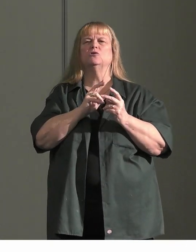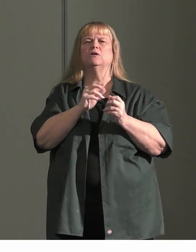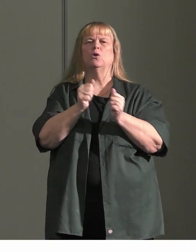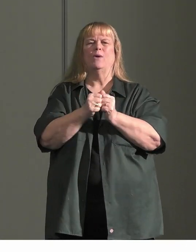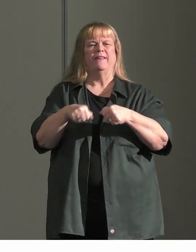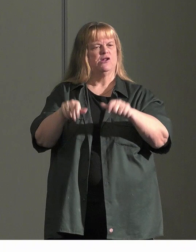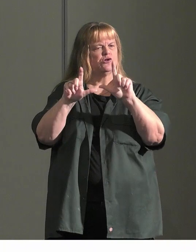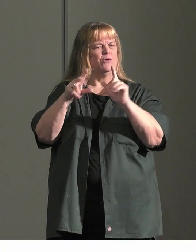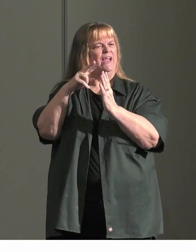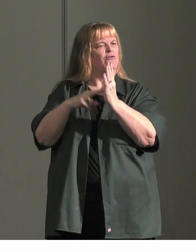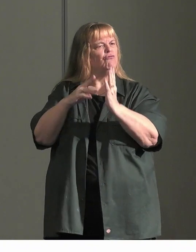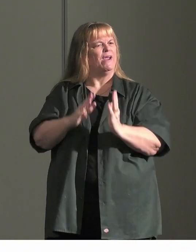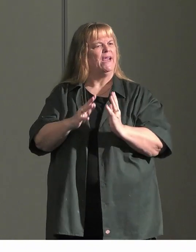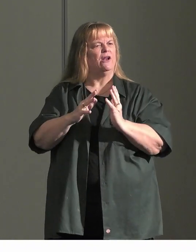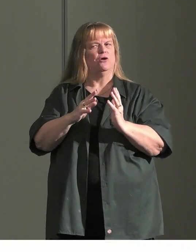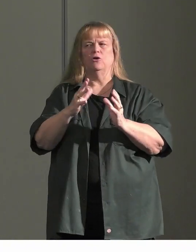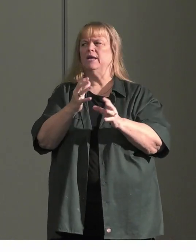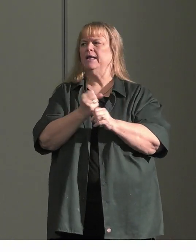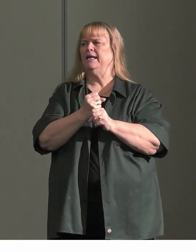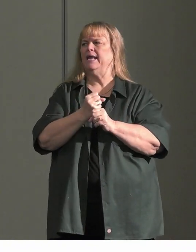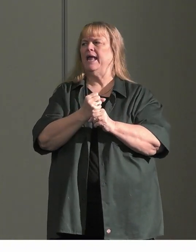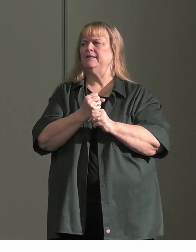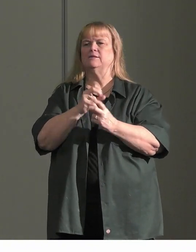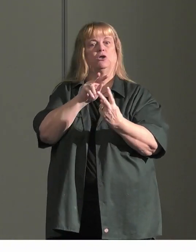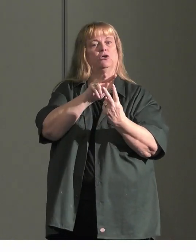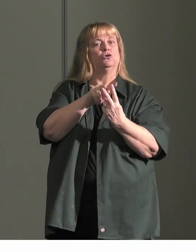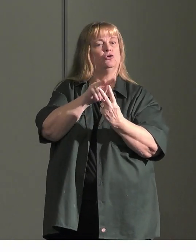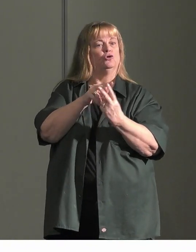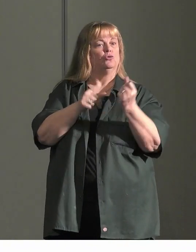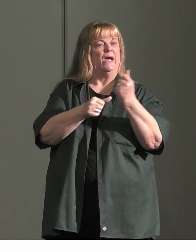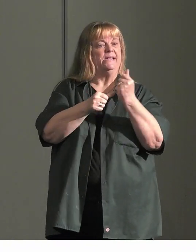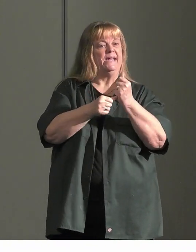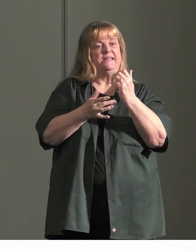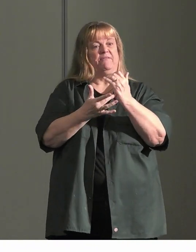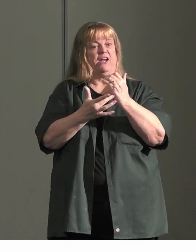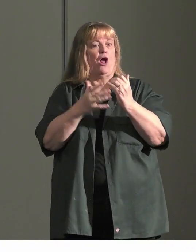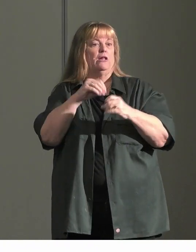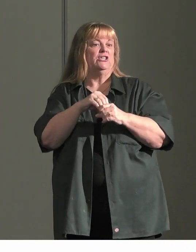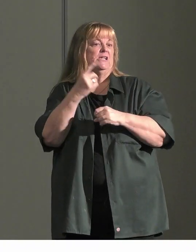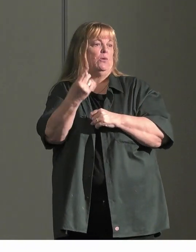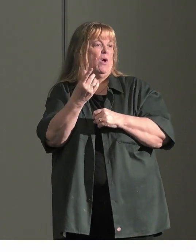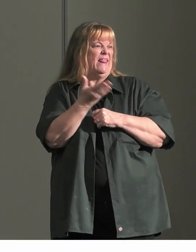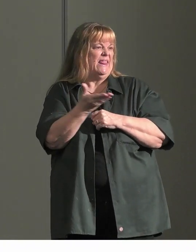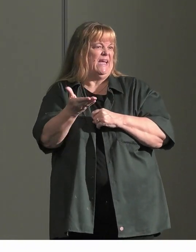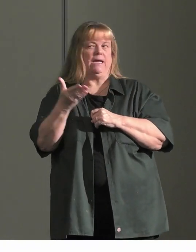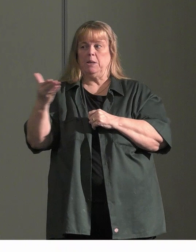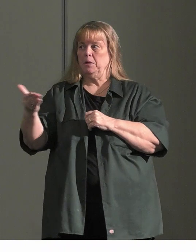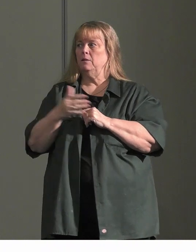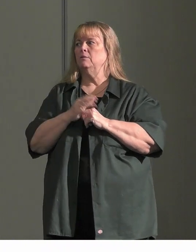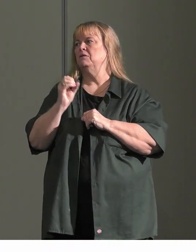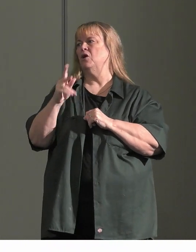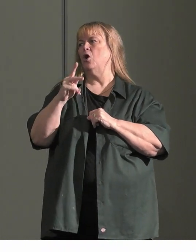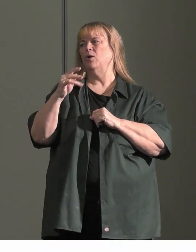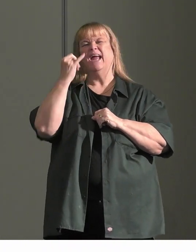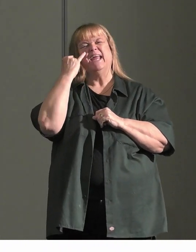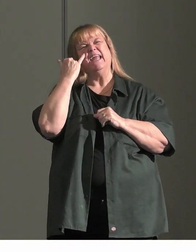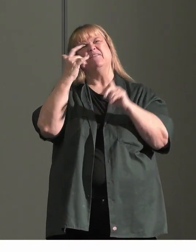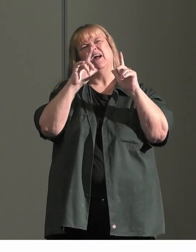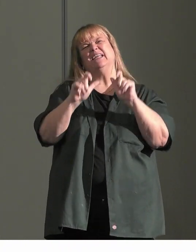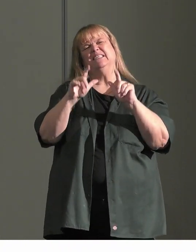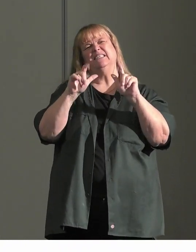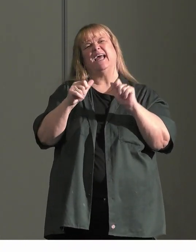reader gets to assistive tech in one go. Okay. But if I test with someone who uses